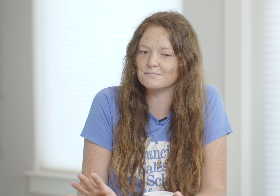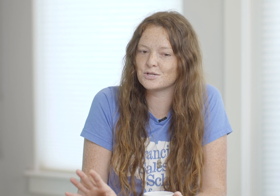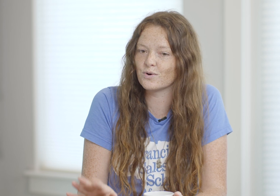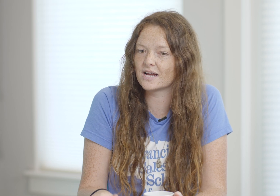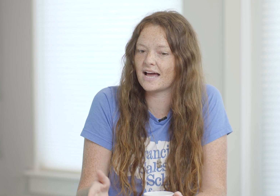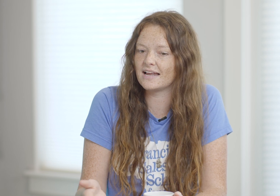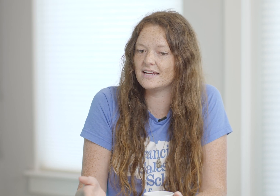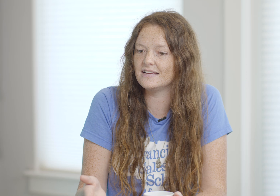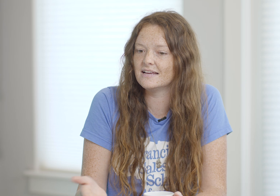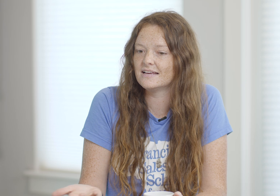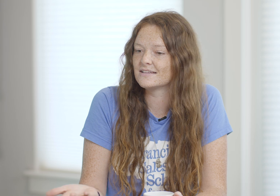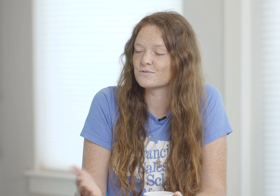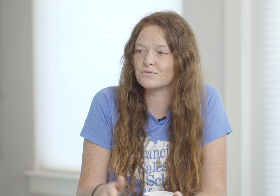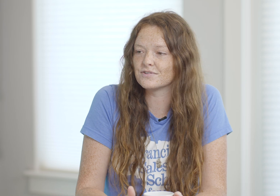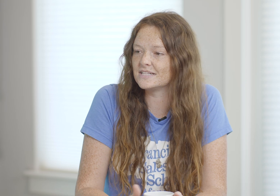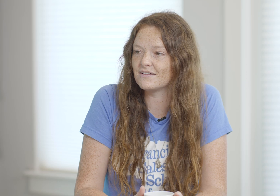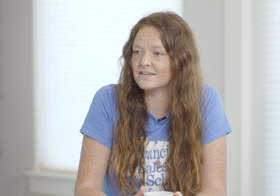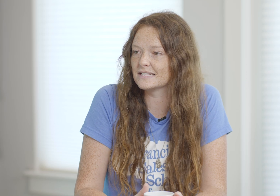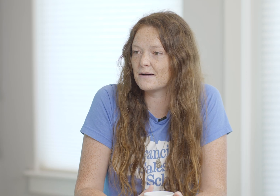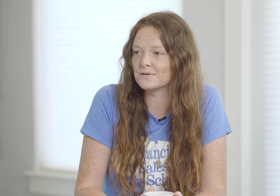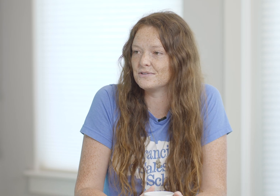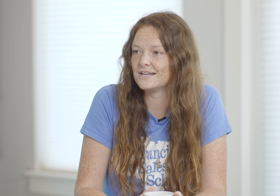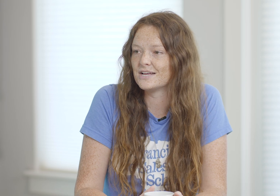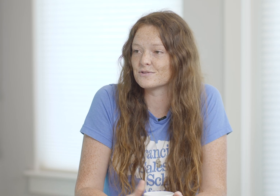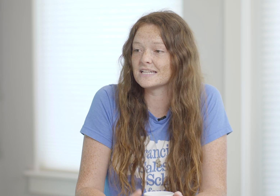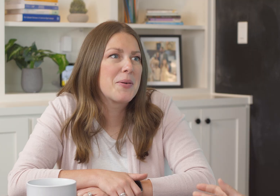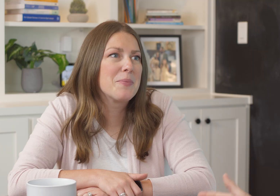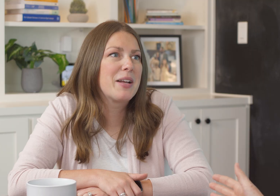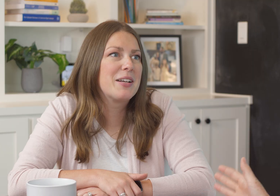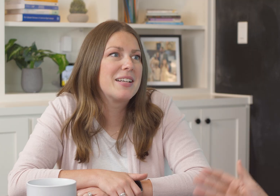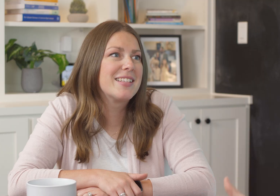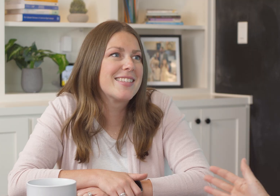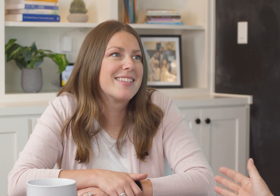to work at a school for the deaf in the capital. So that's how it started.